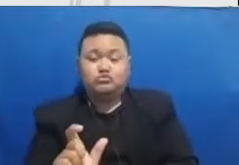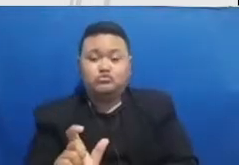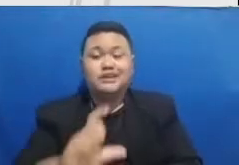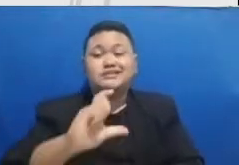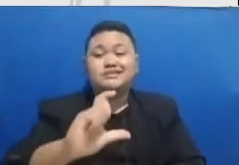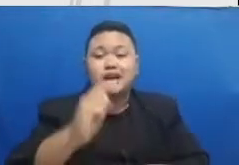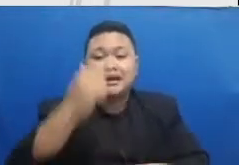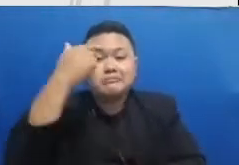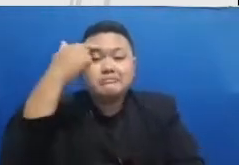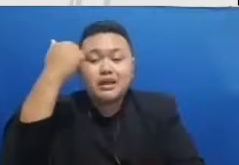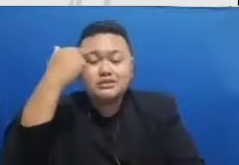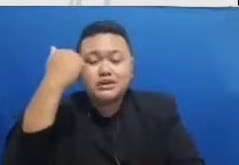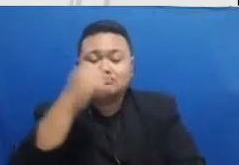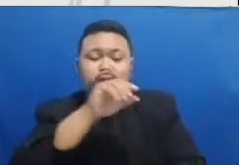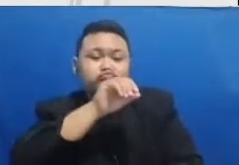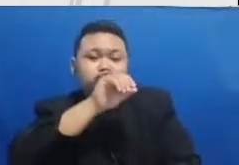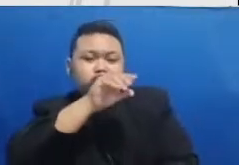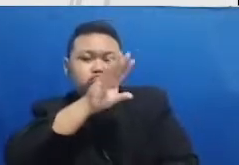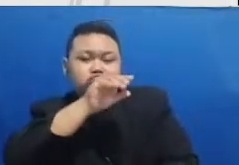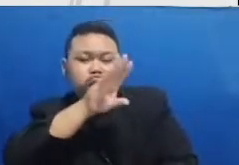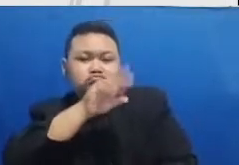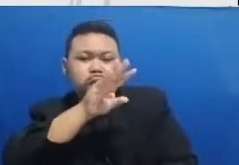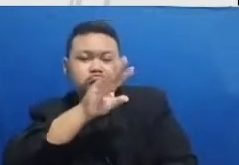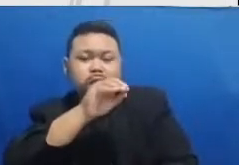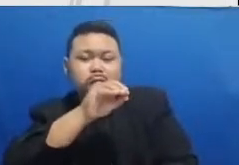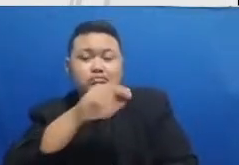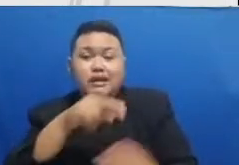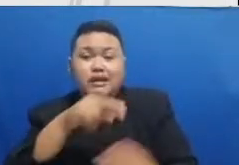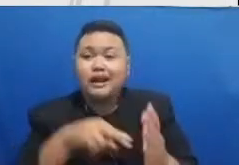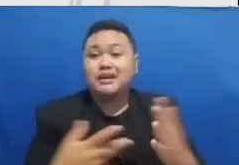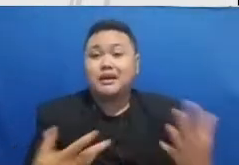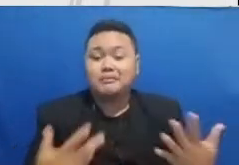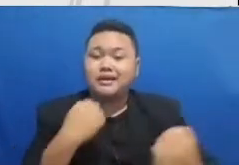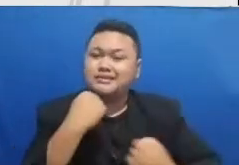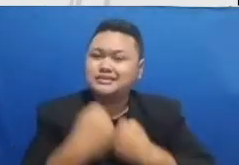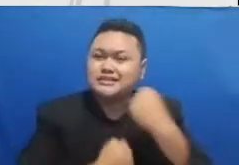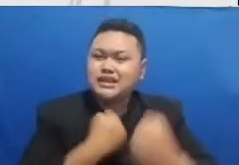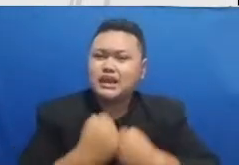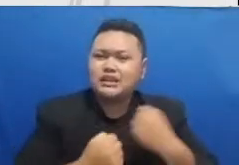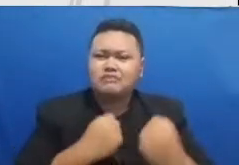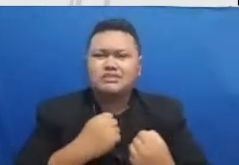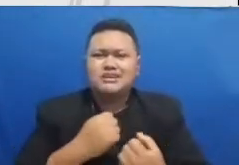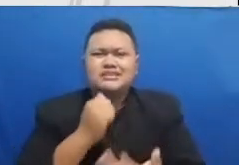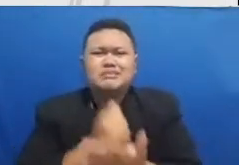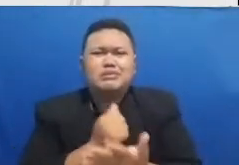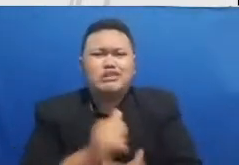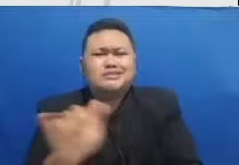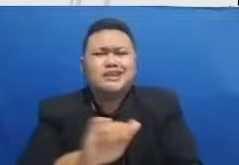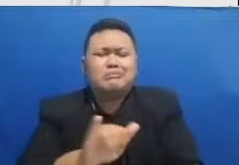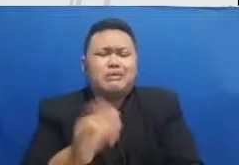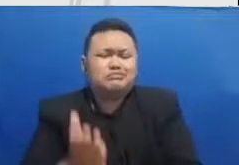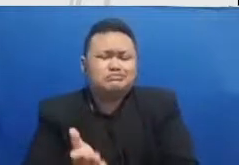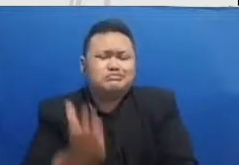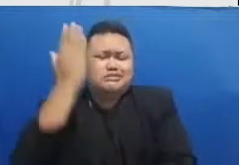in class, it means that the activities are still the same as before using this Google Mic which is